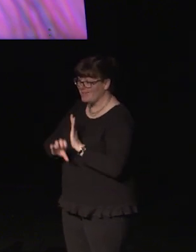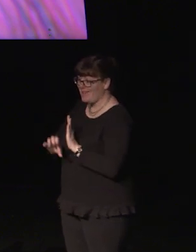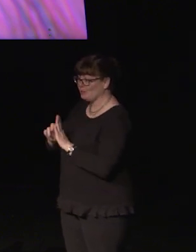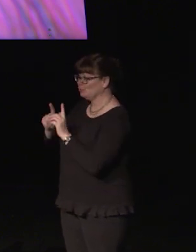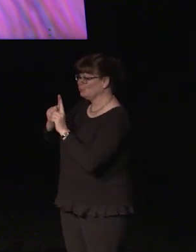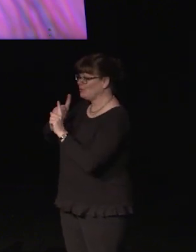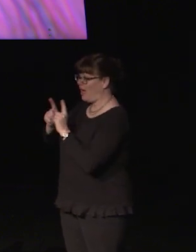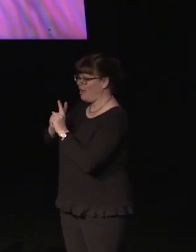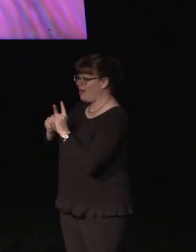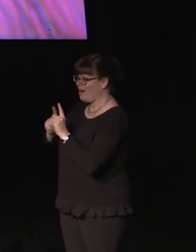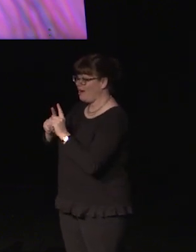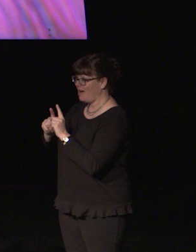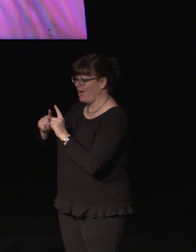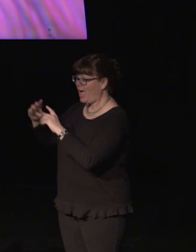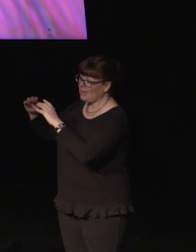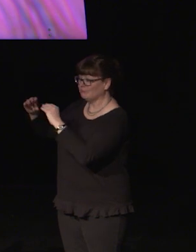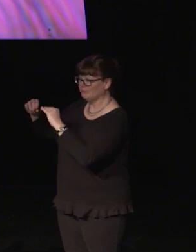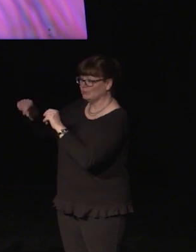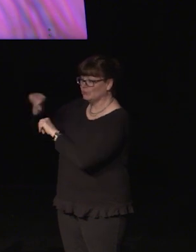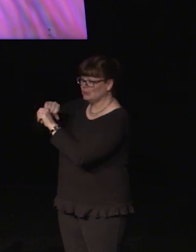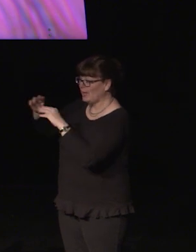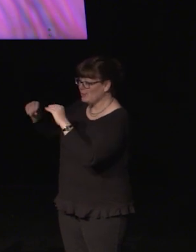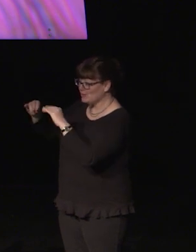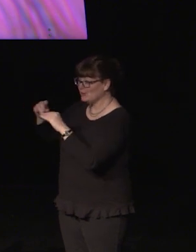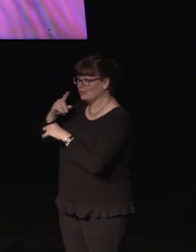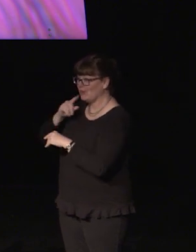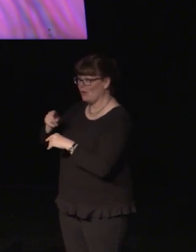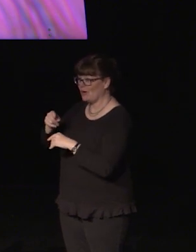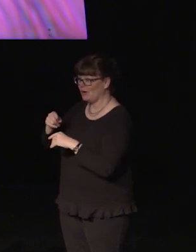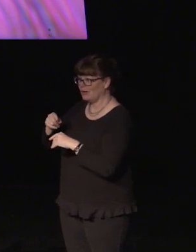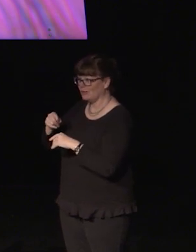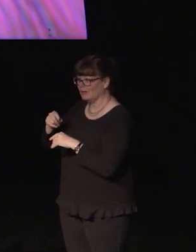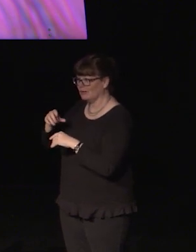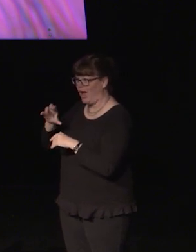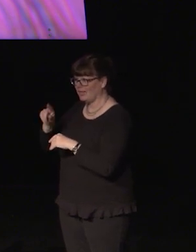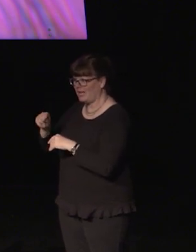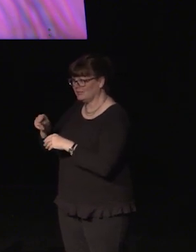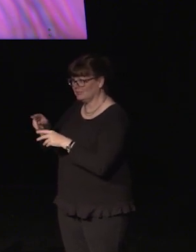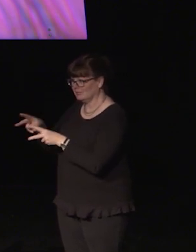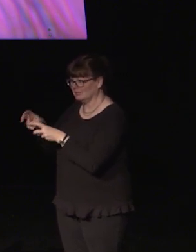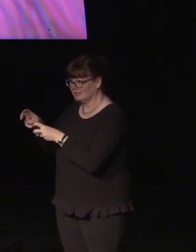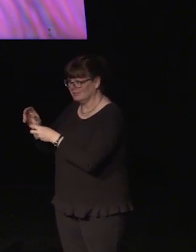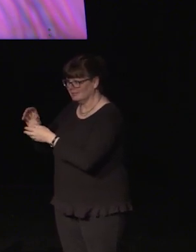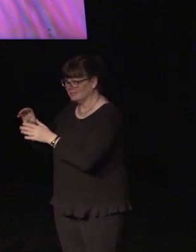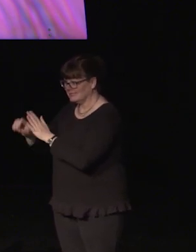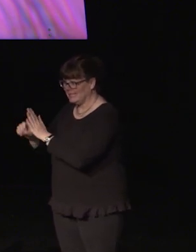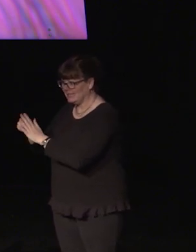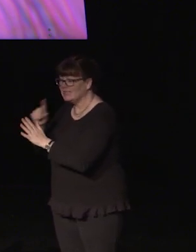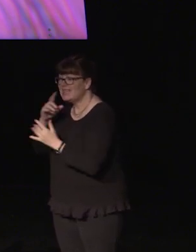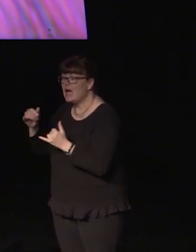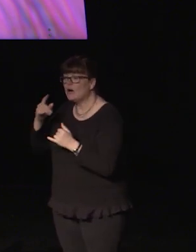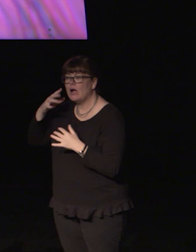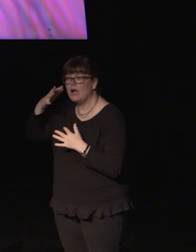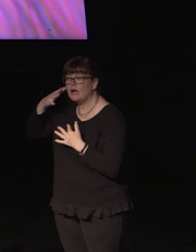whether that they're just talking to each other or in a cut scene is now voiced. So having played a little bit of that way back in the day,